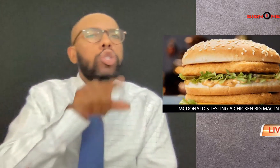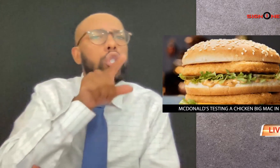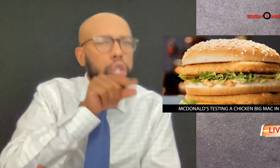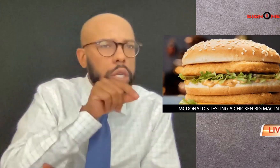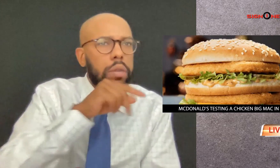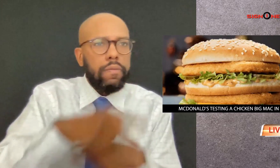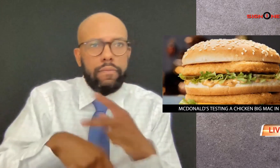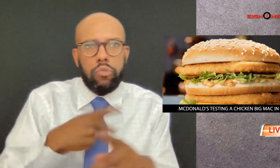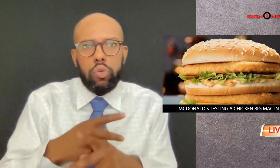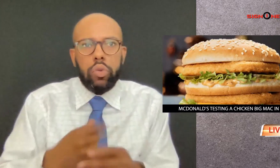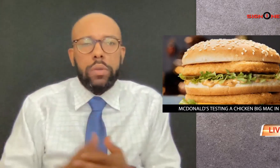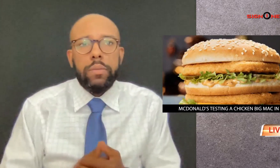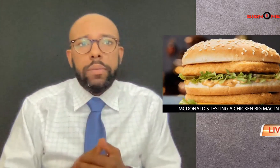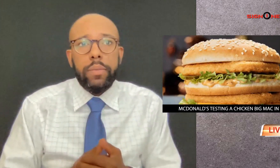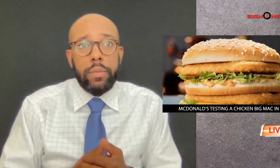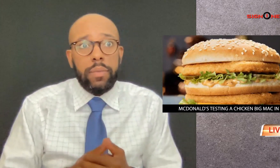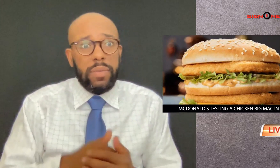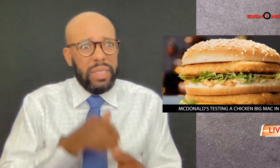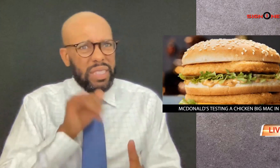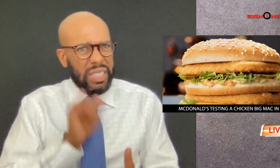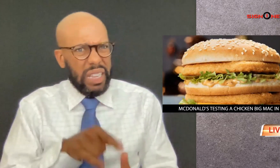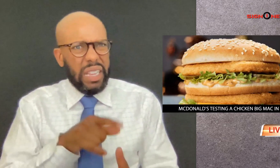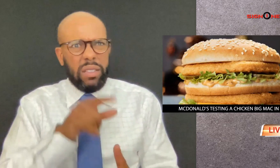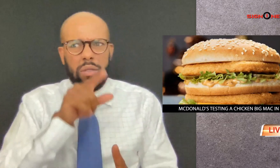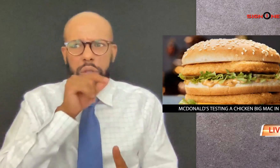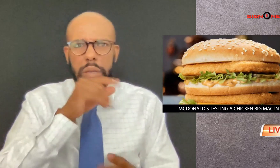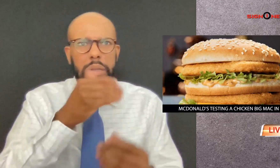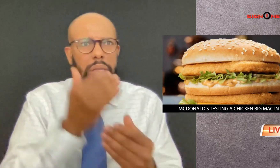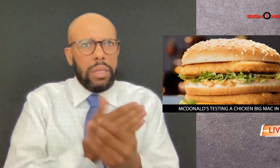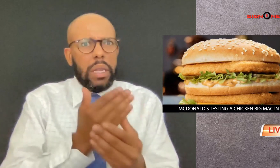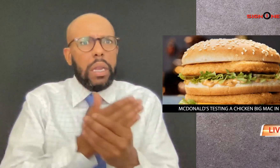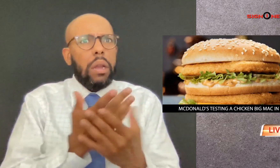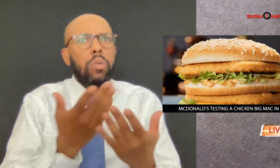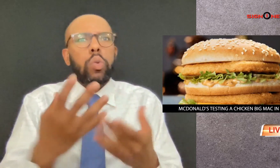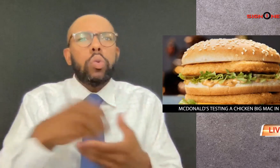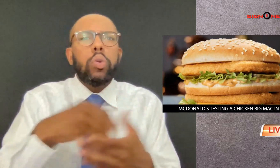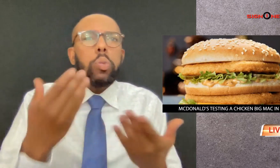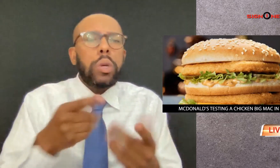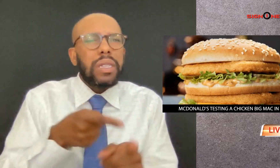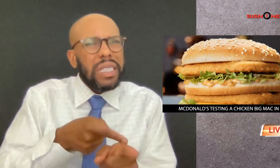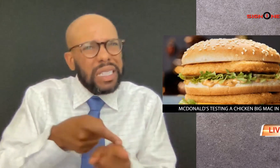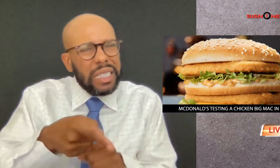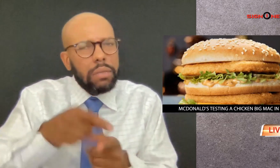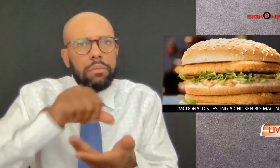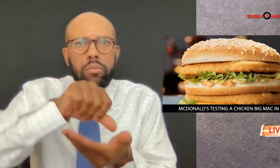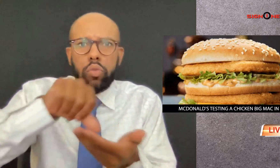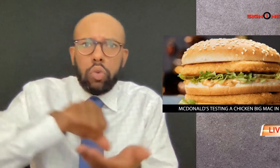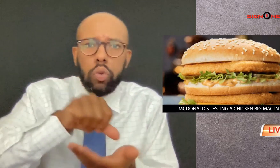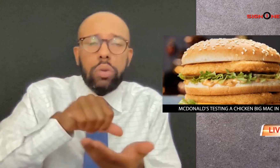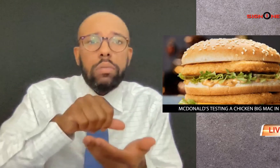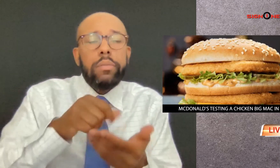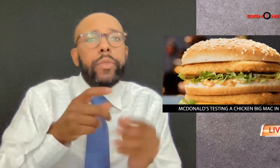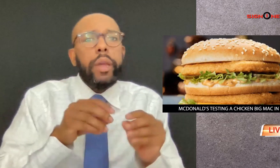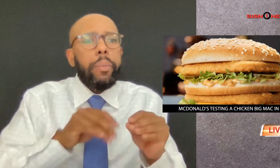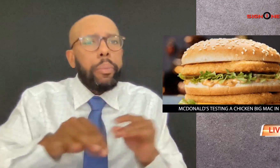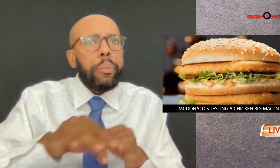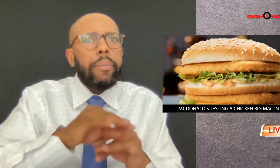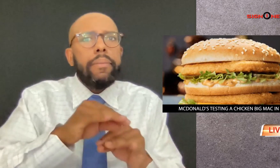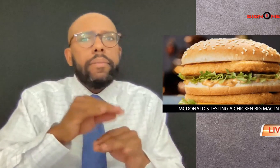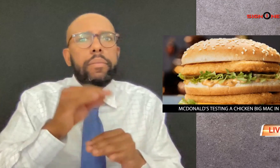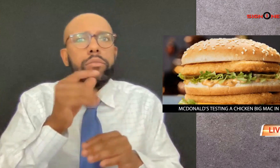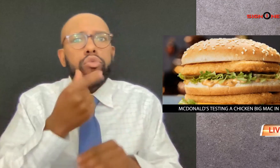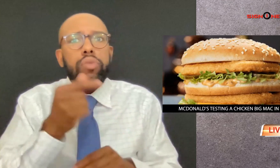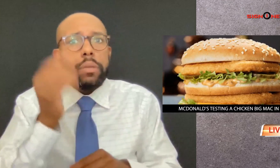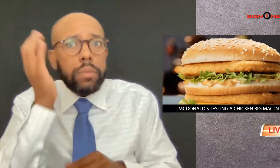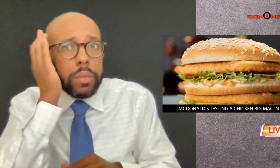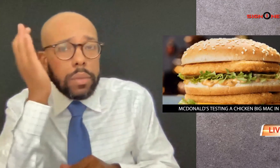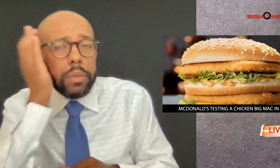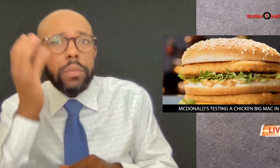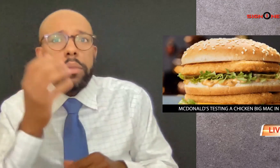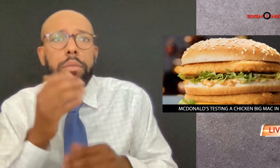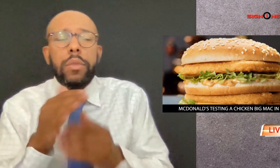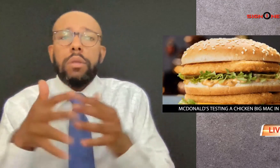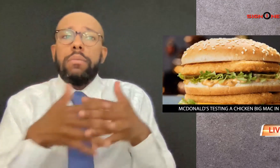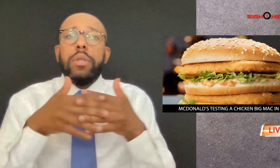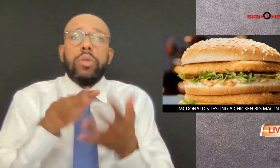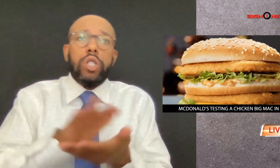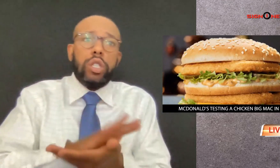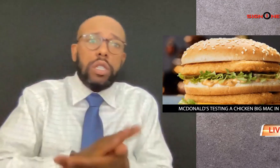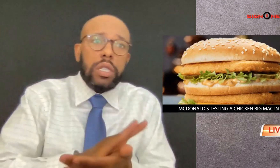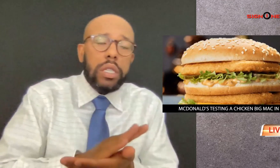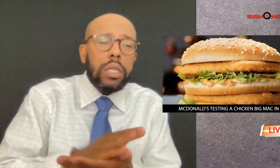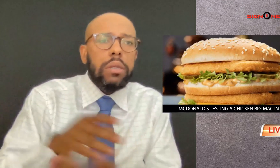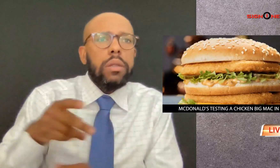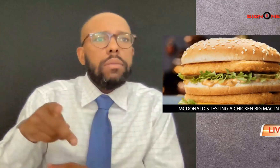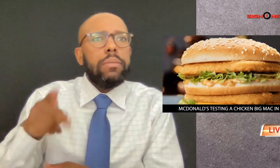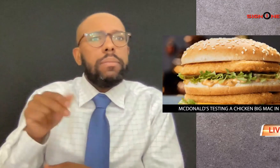version of the sandwich This sandwich comes with special sauce, shredded